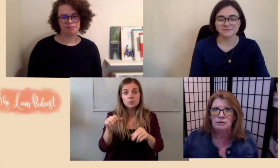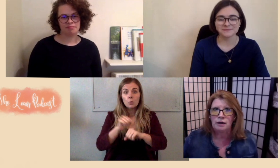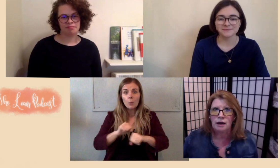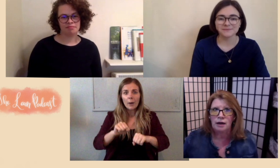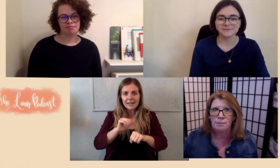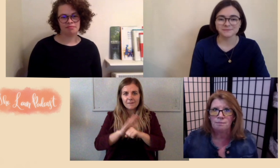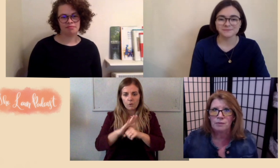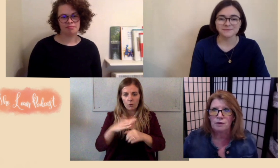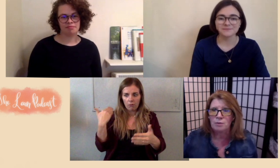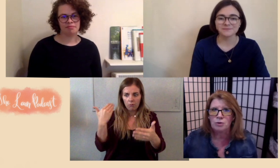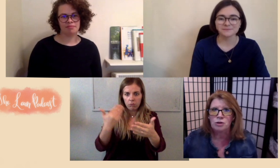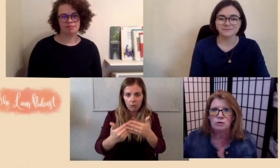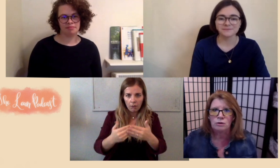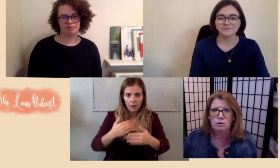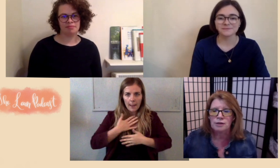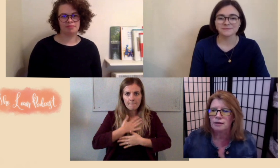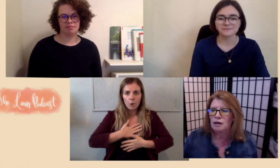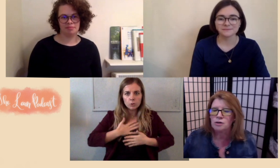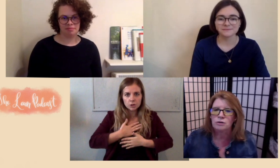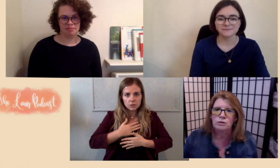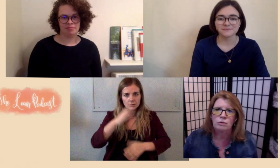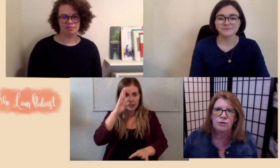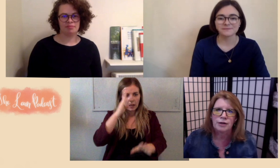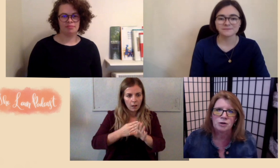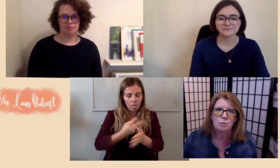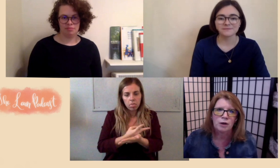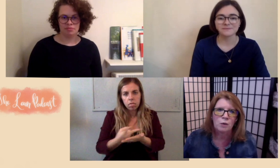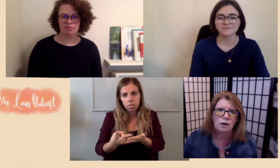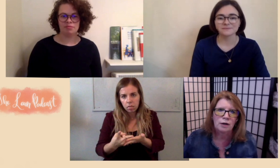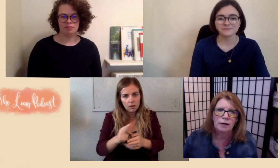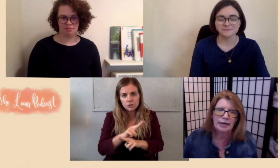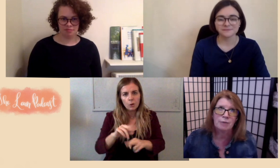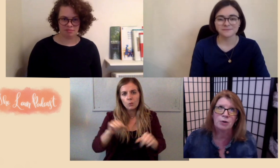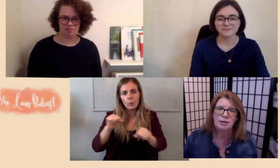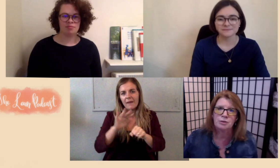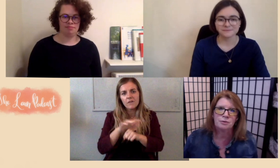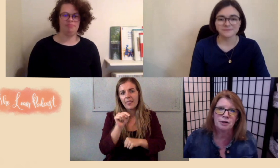like any practice, profession can have on you emerges in negative ways.